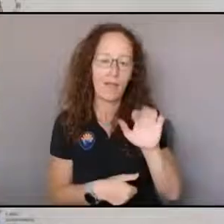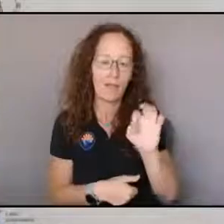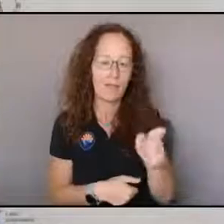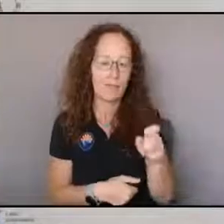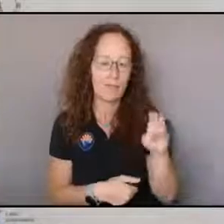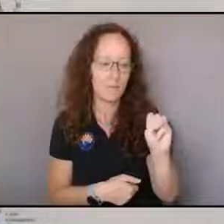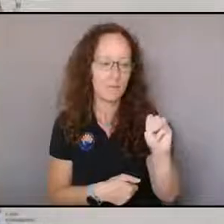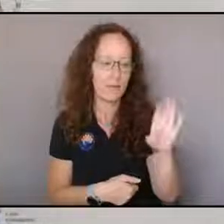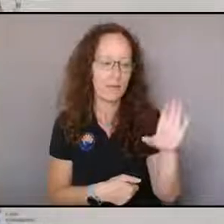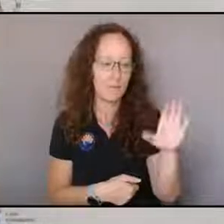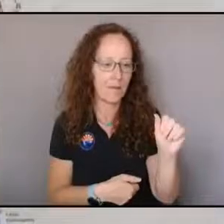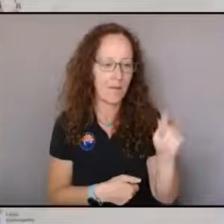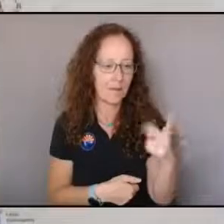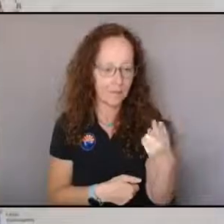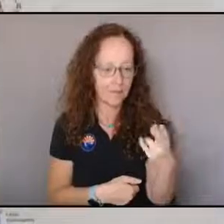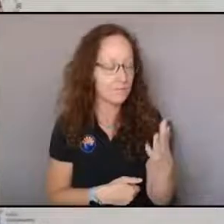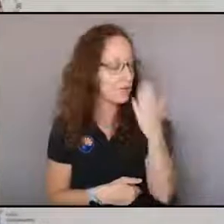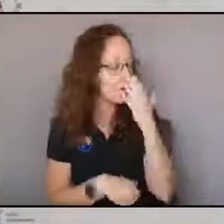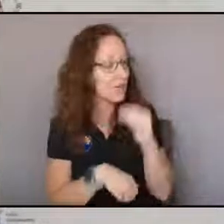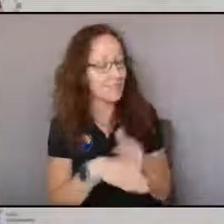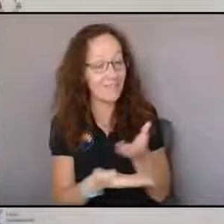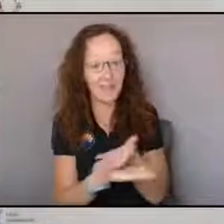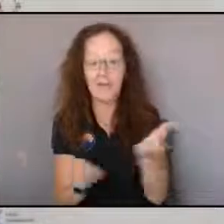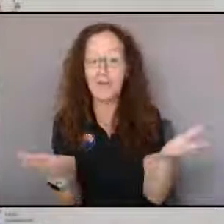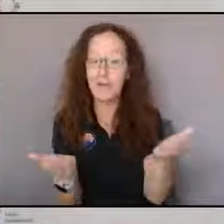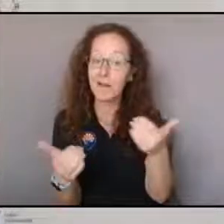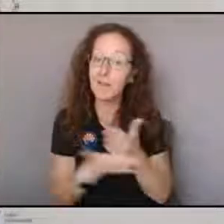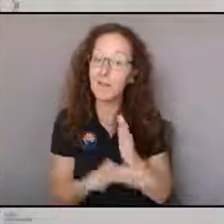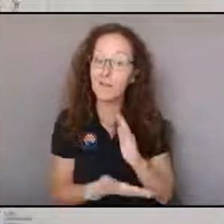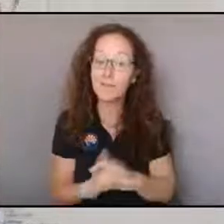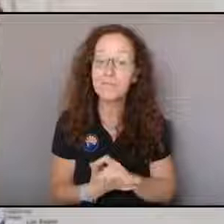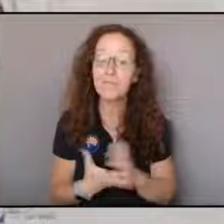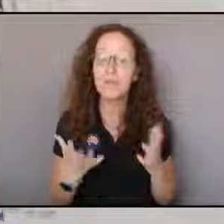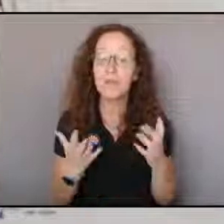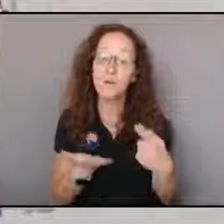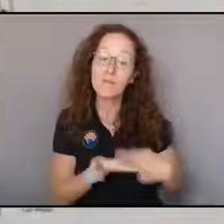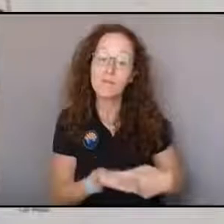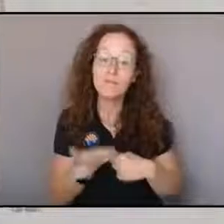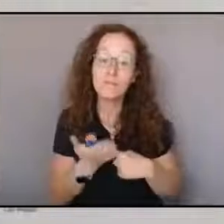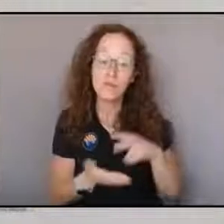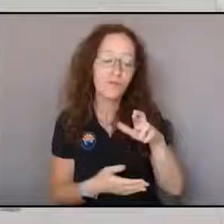GOOD EVENING, EVERYBODY. I WANT TO TALK TO YOU A LITTLE BIT TODAY ABOUT WHAT